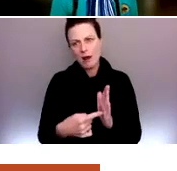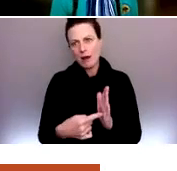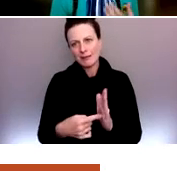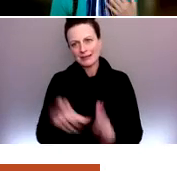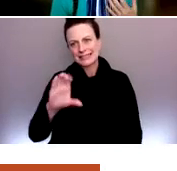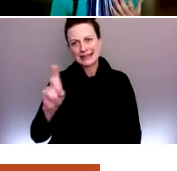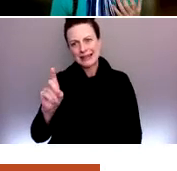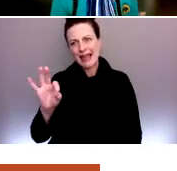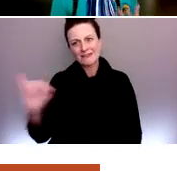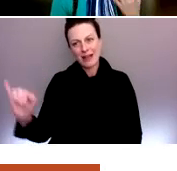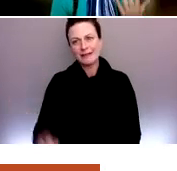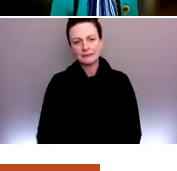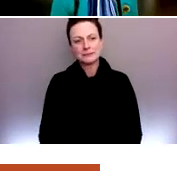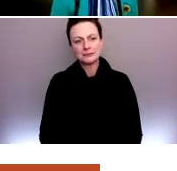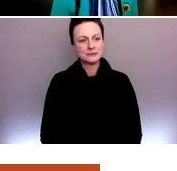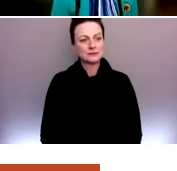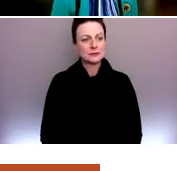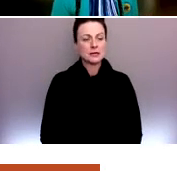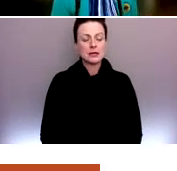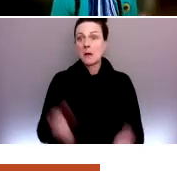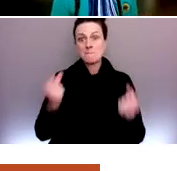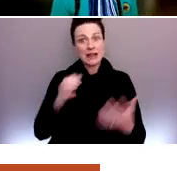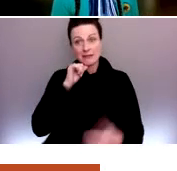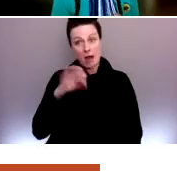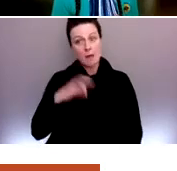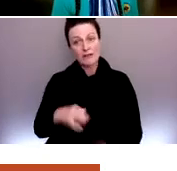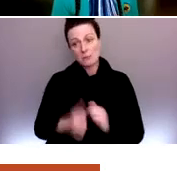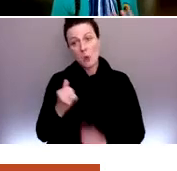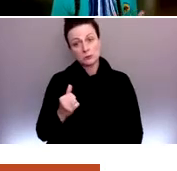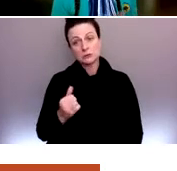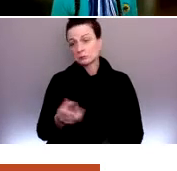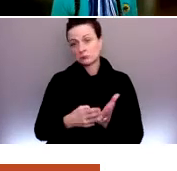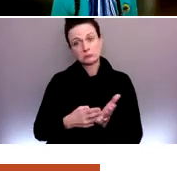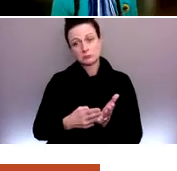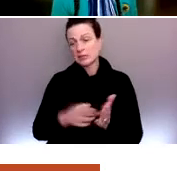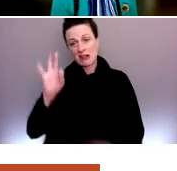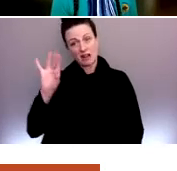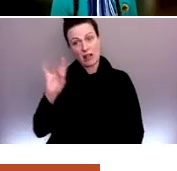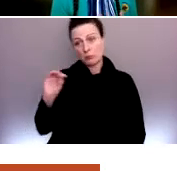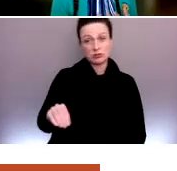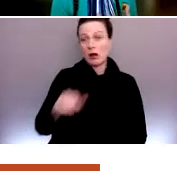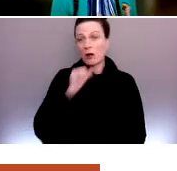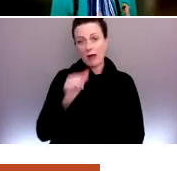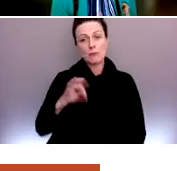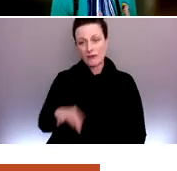a lot are nonprofits, most of them, 98% of them will be nonprofit.